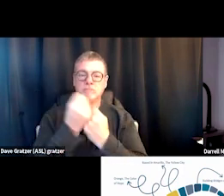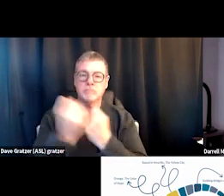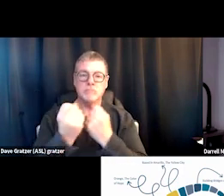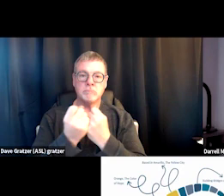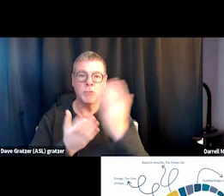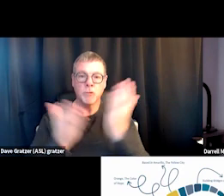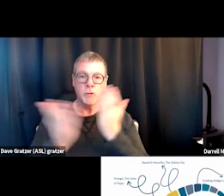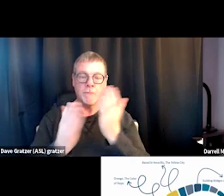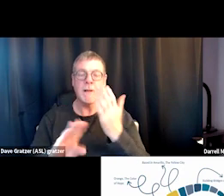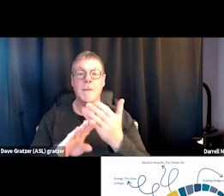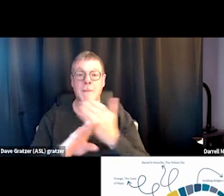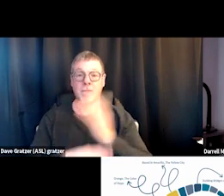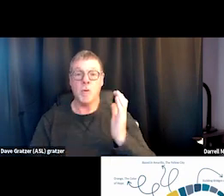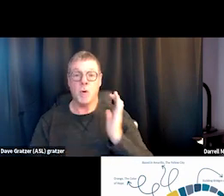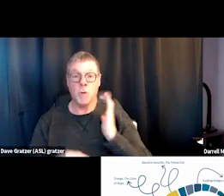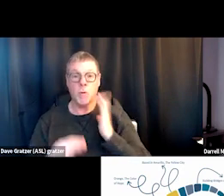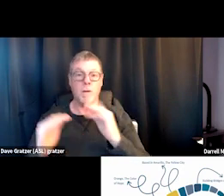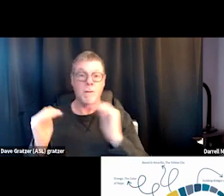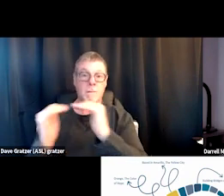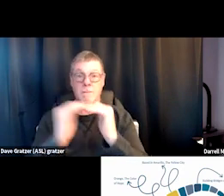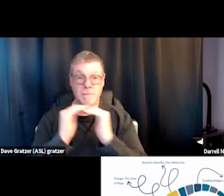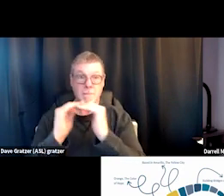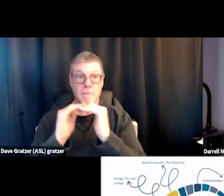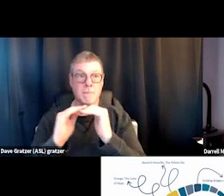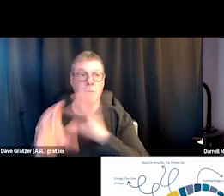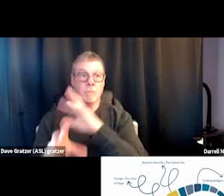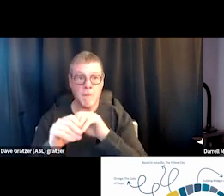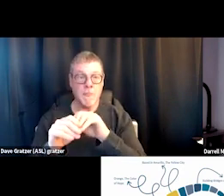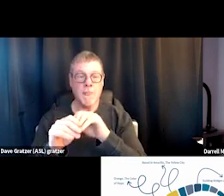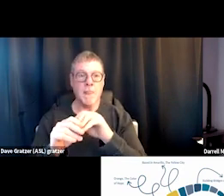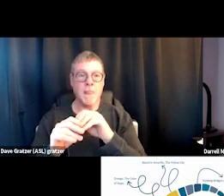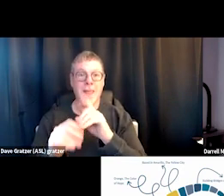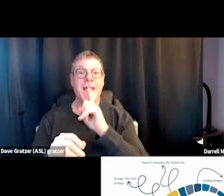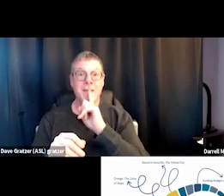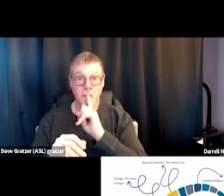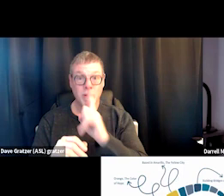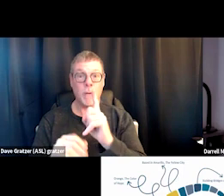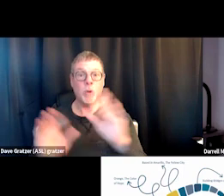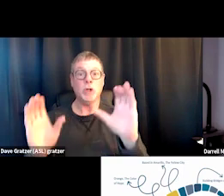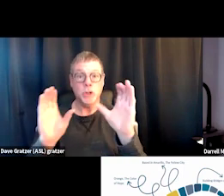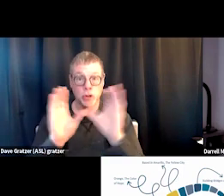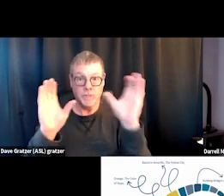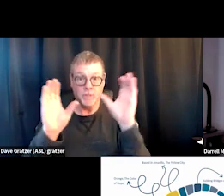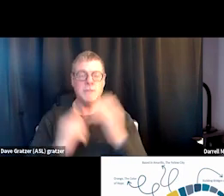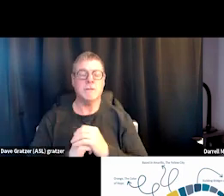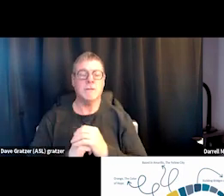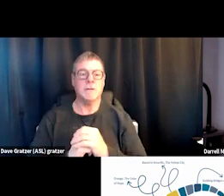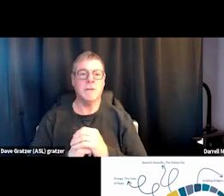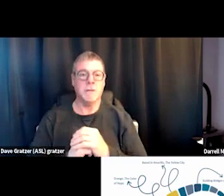before recovery coaching and peer specialists were, excuse me, actually certifications that were available,